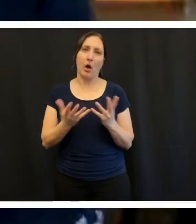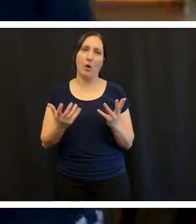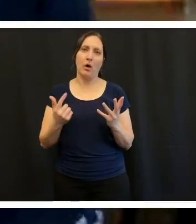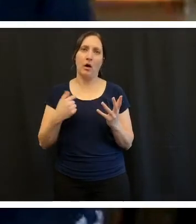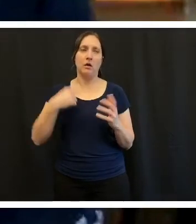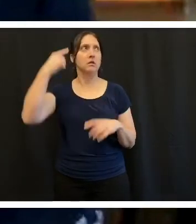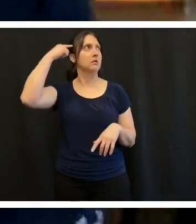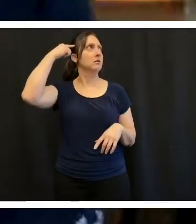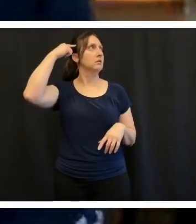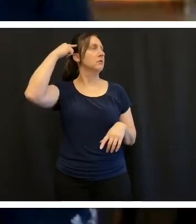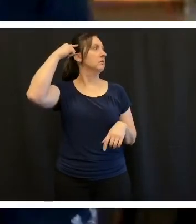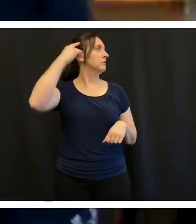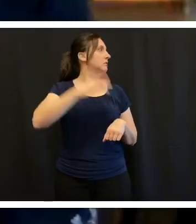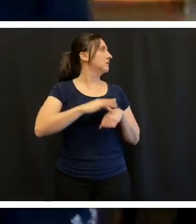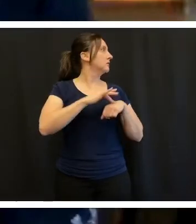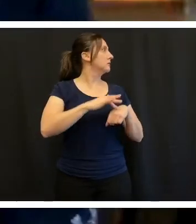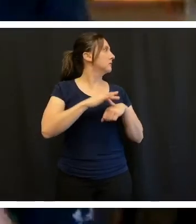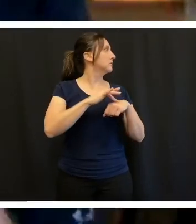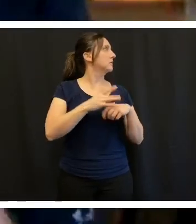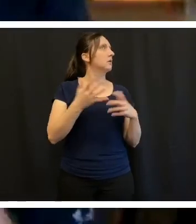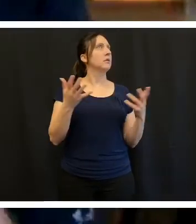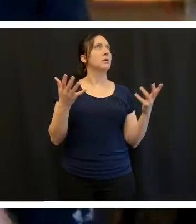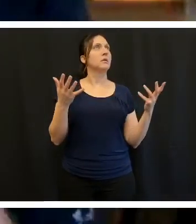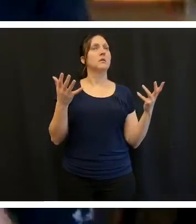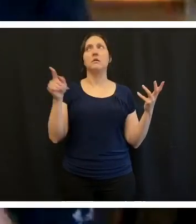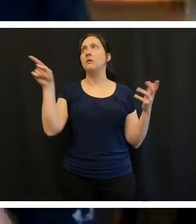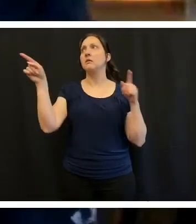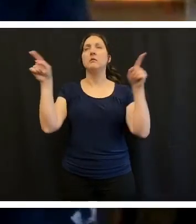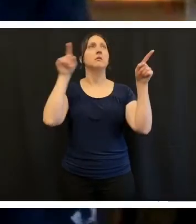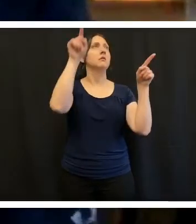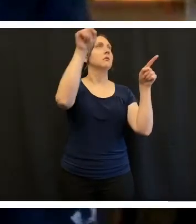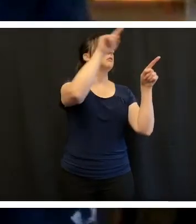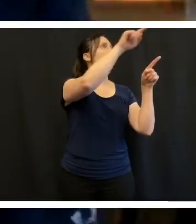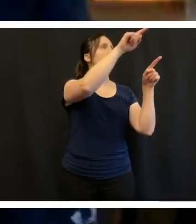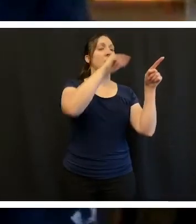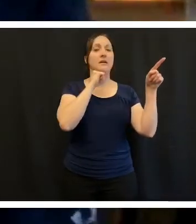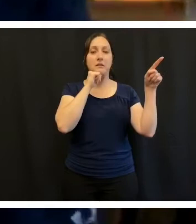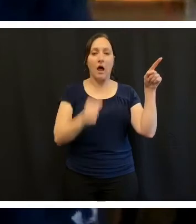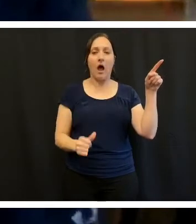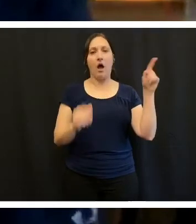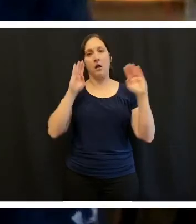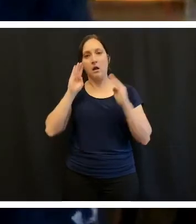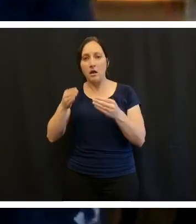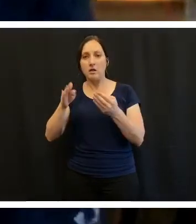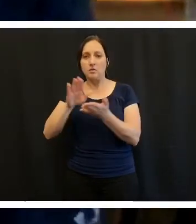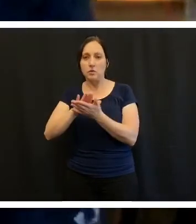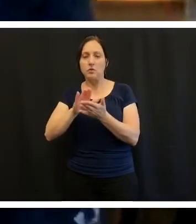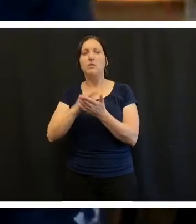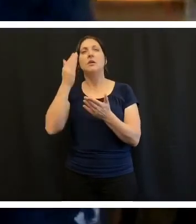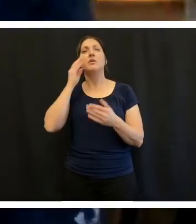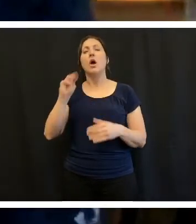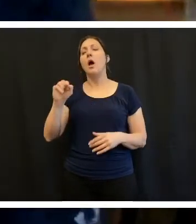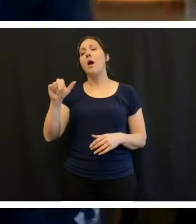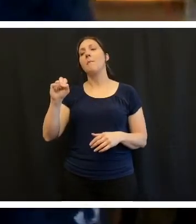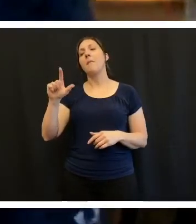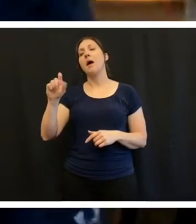your main concerns are way lower on that Maslow scale of hierarchy of needs. You're maybe concerned